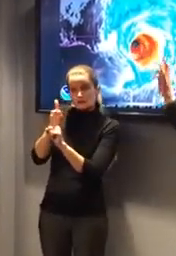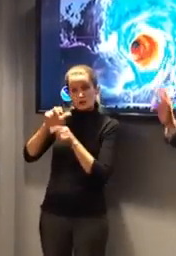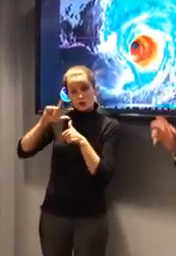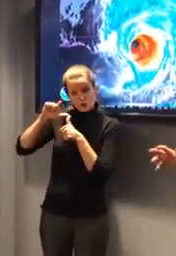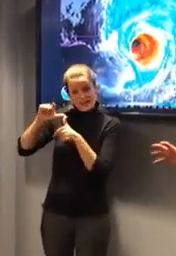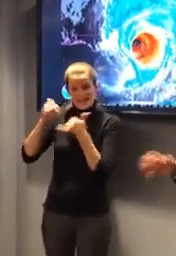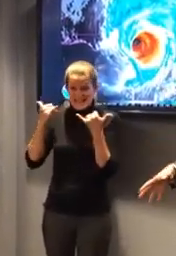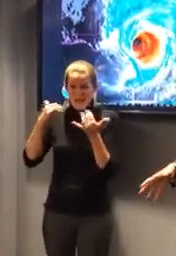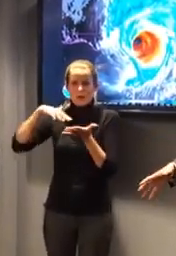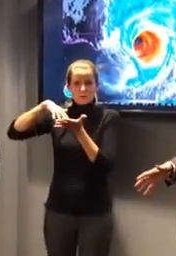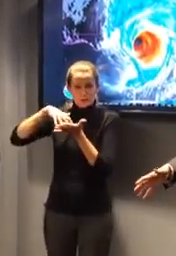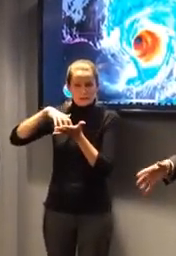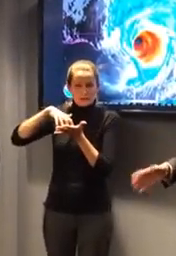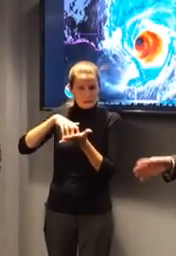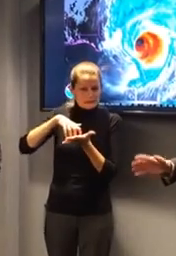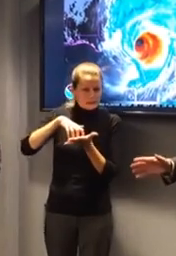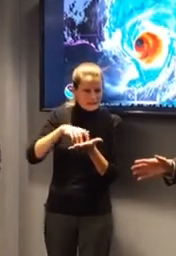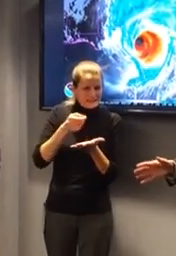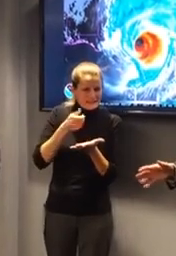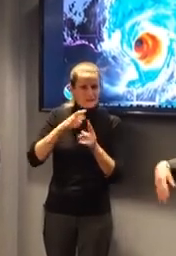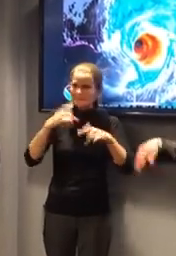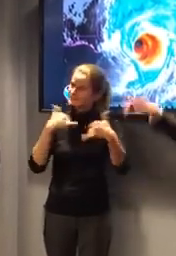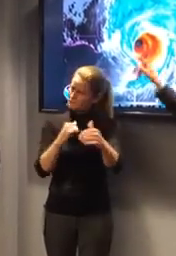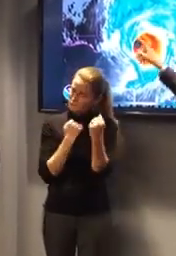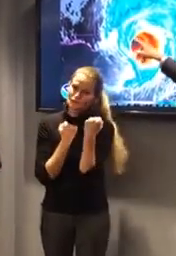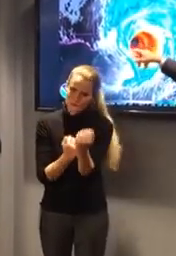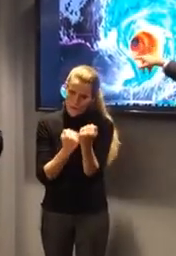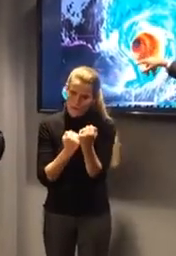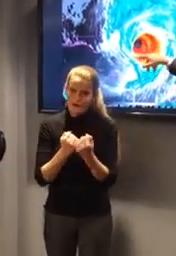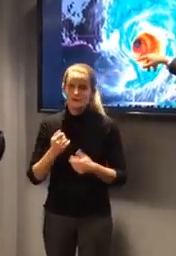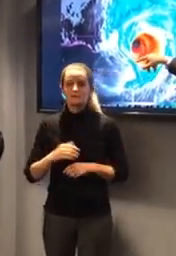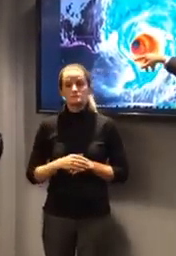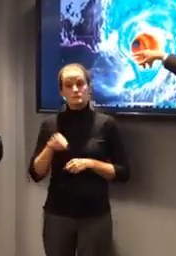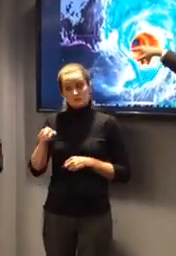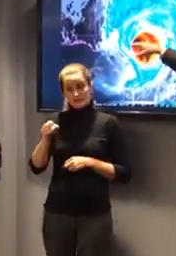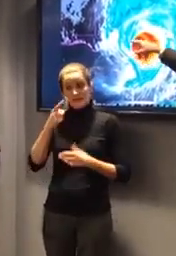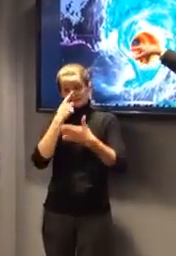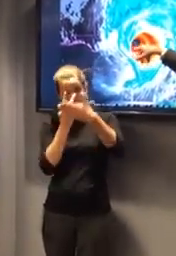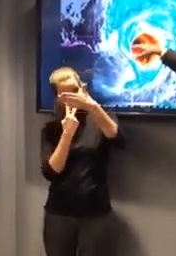We still are anticipating hurricane-force winds along the coast from Northeast Florida